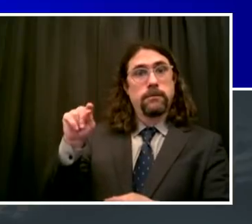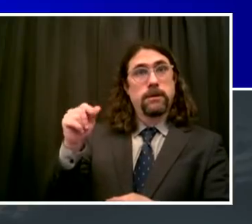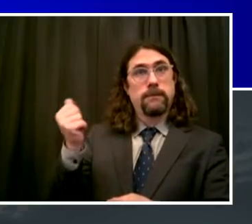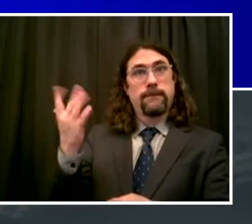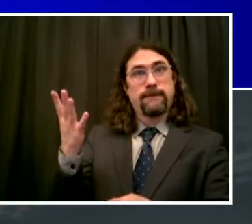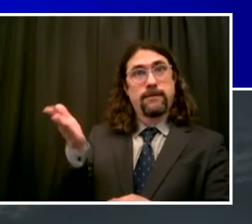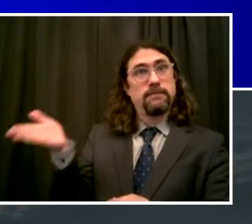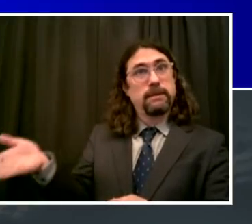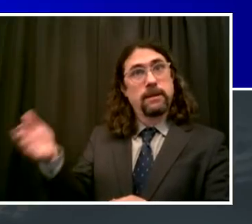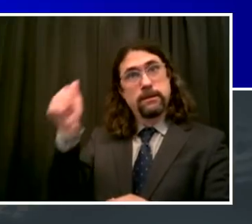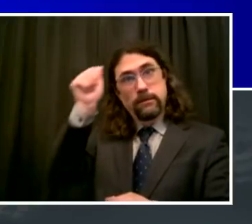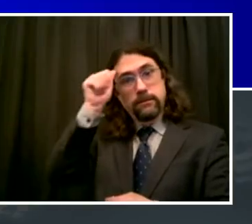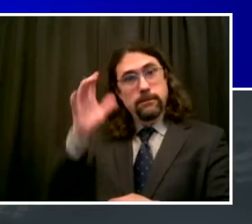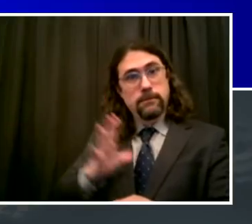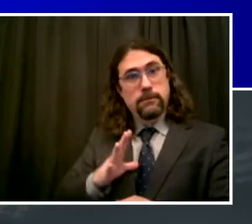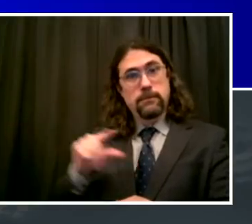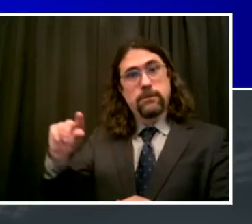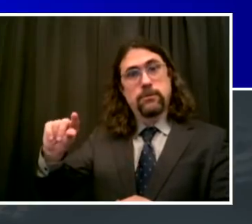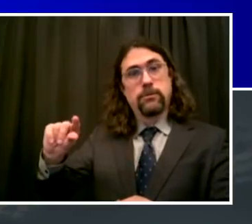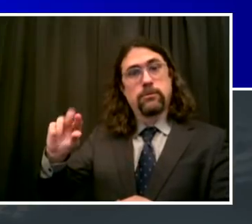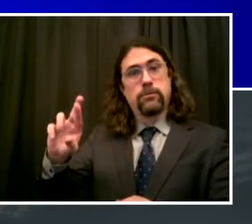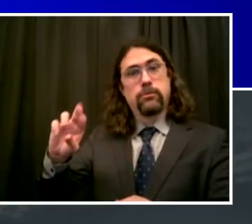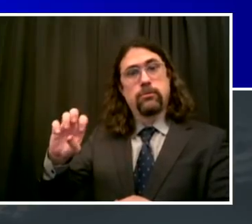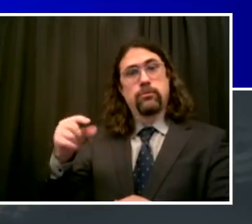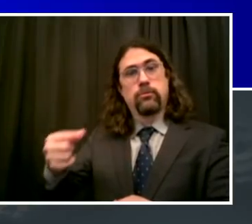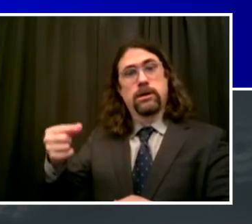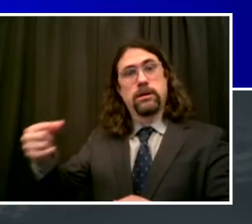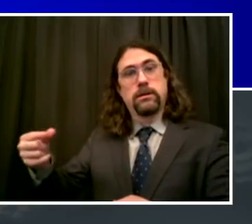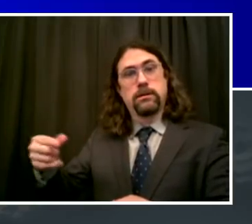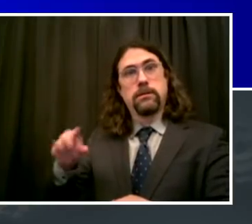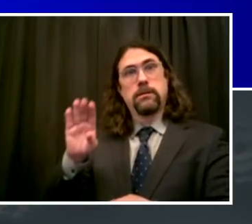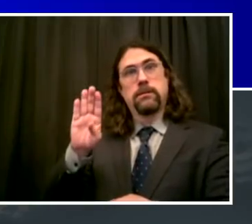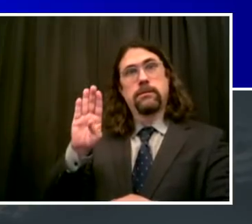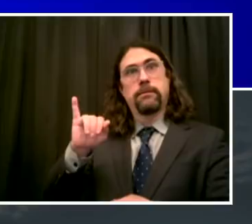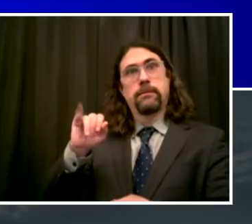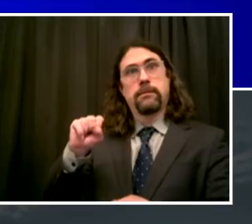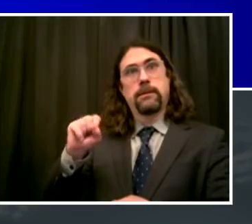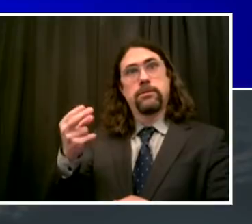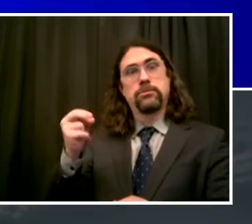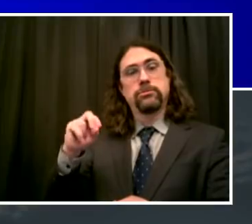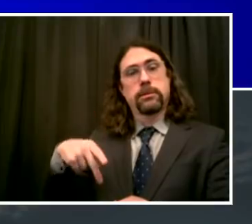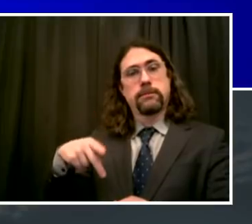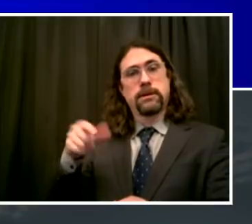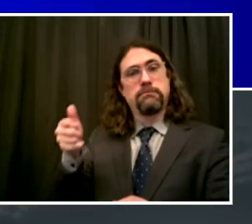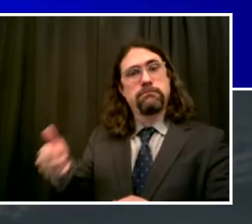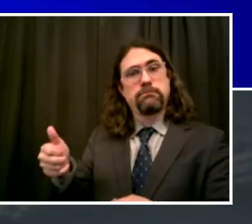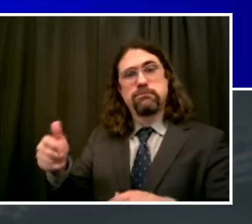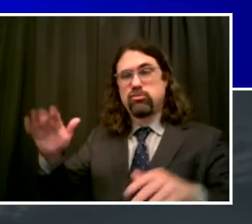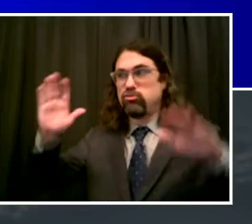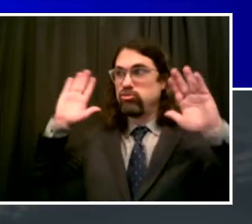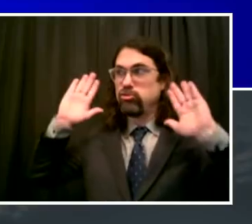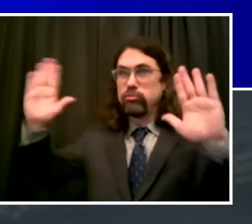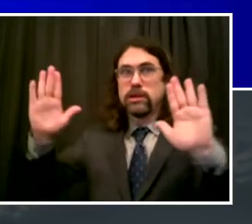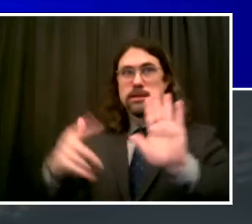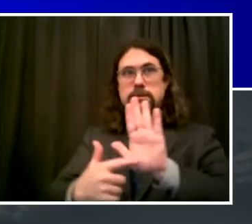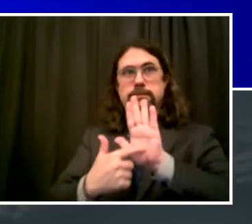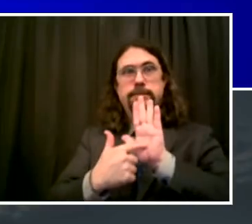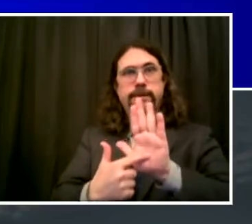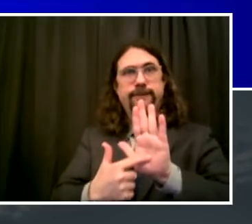SERVICES SINCE HE'S DONE AGR ETA B.JO HE HAS BEEN THE VOICE OF SMALL BUSEORS